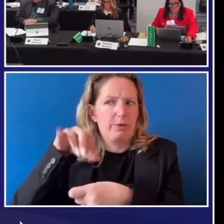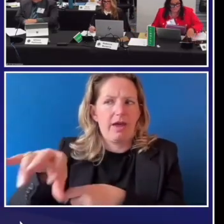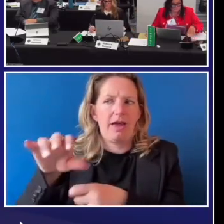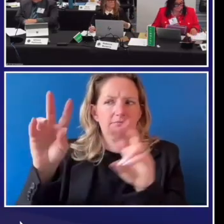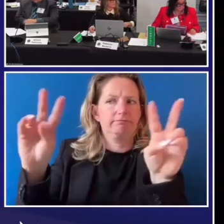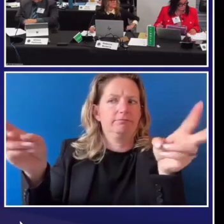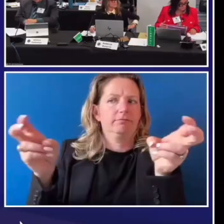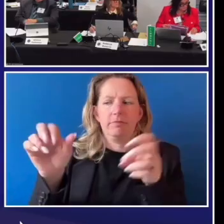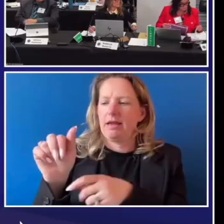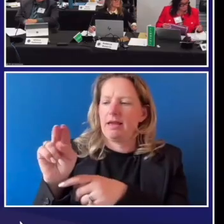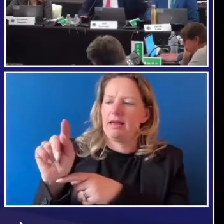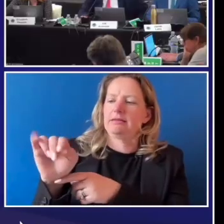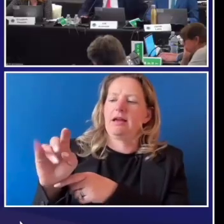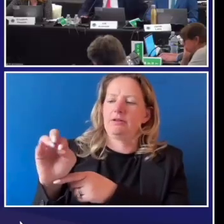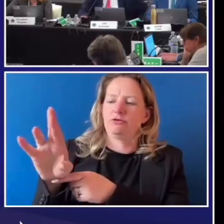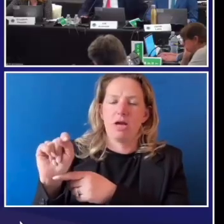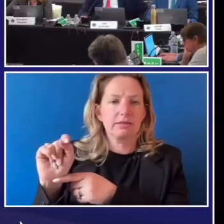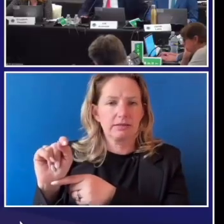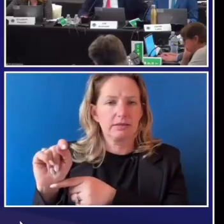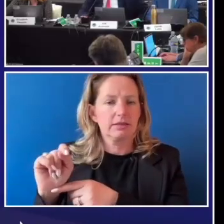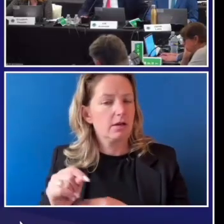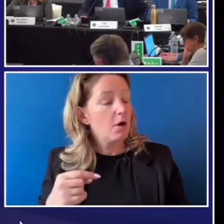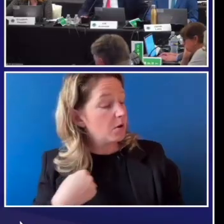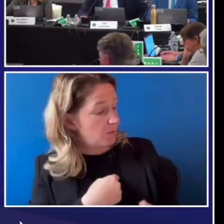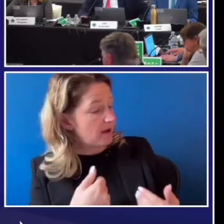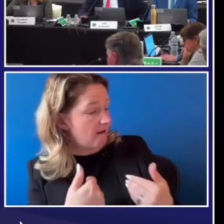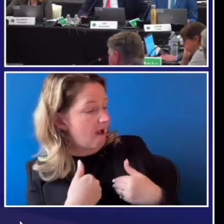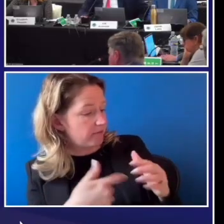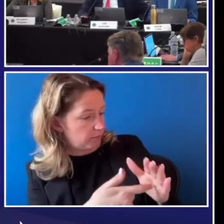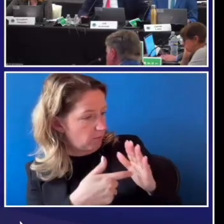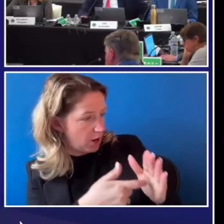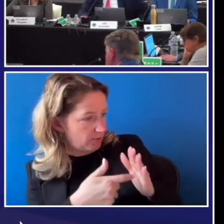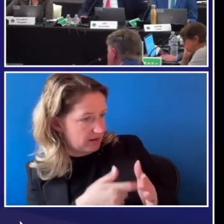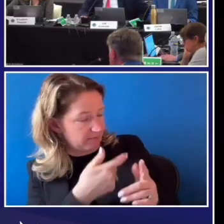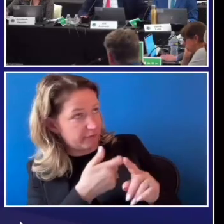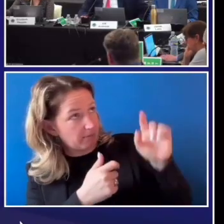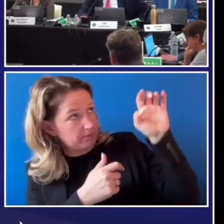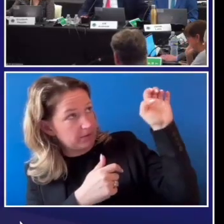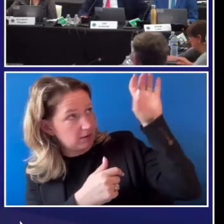Yeah, and we I mean, we do have some requirements under the EO to speak to this.